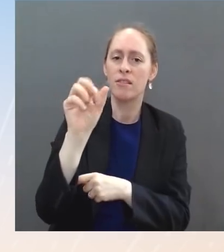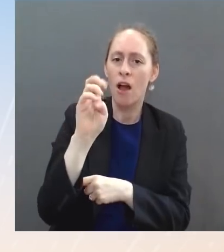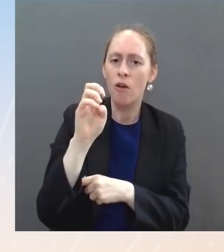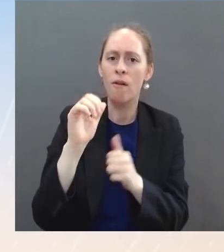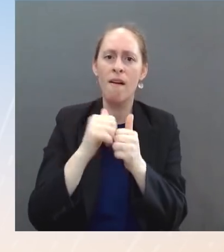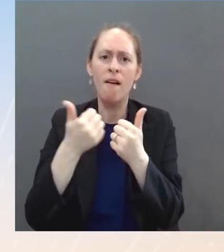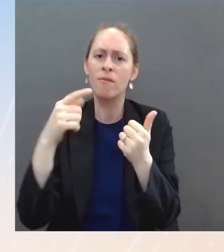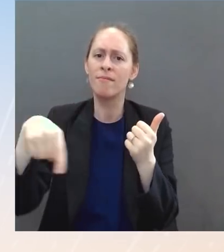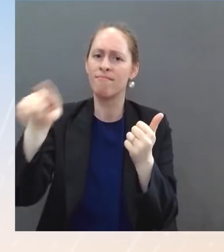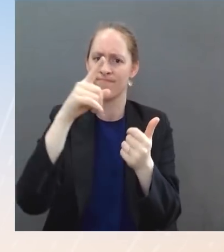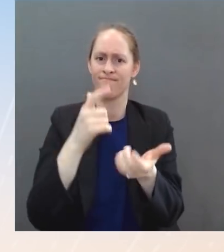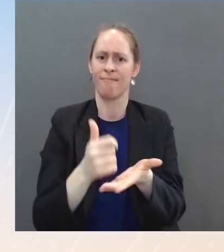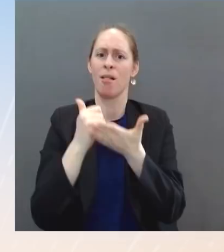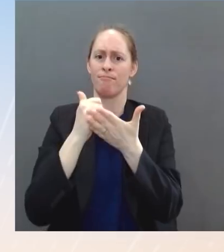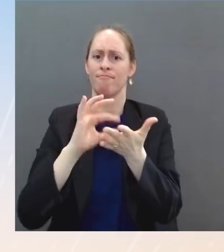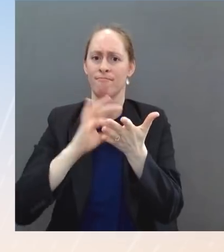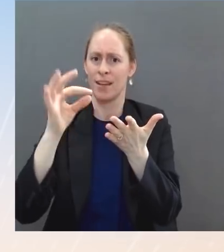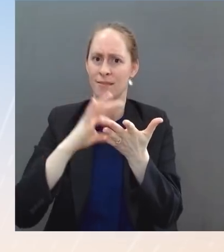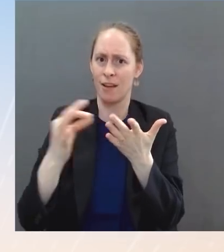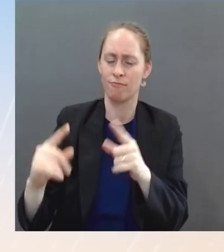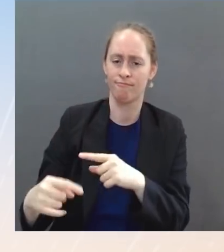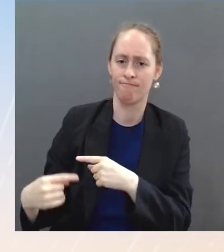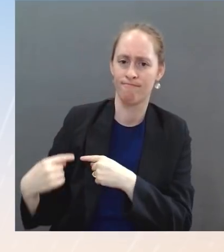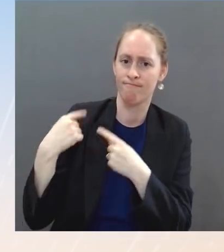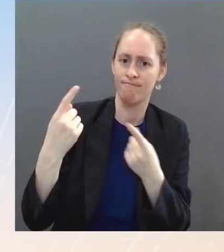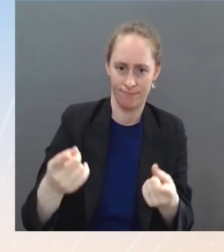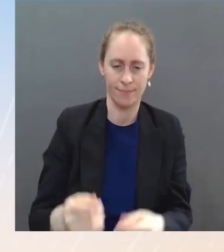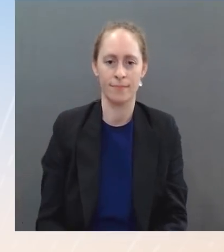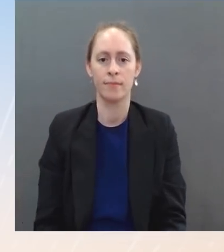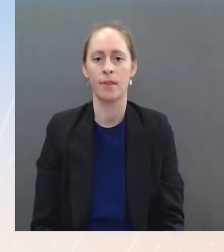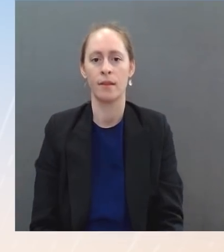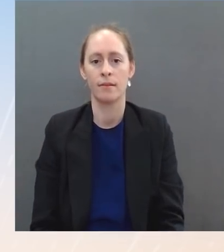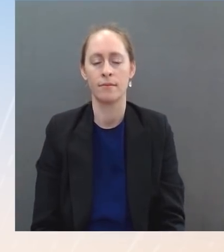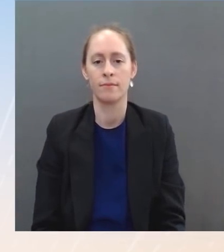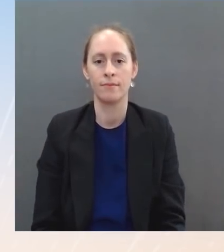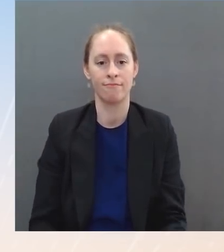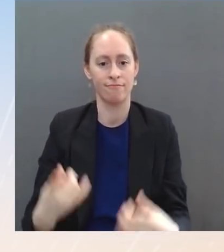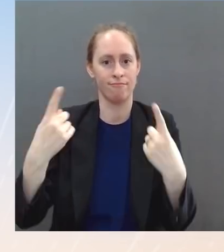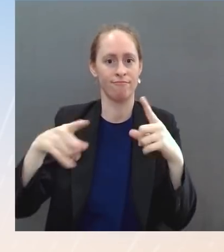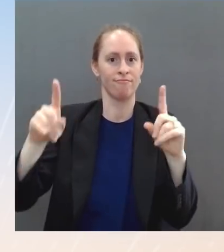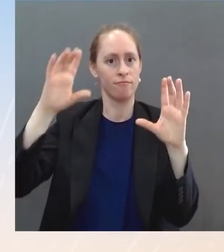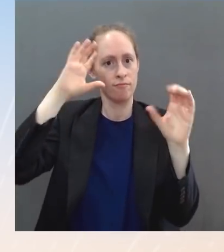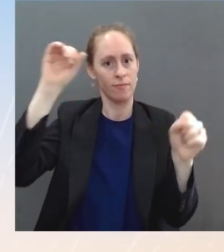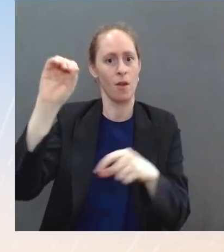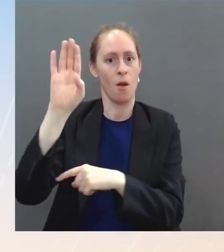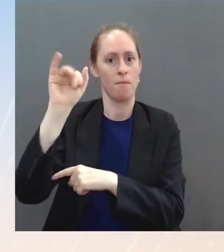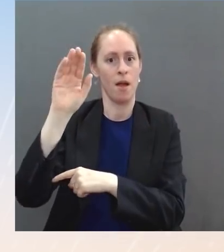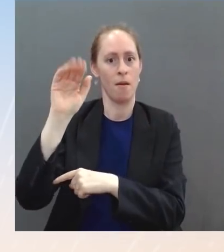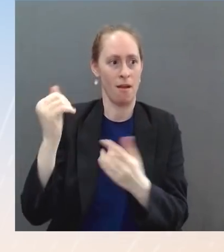Obama returns to the White House since leaving office. Since we've taken office -- since we've entered --